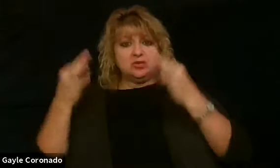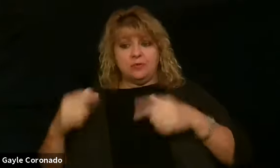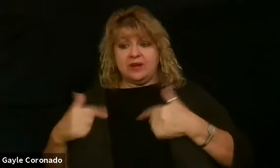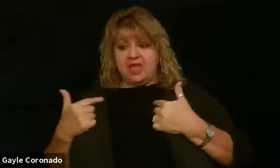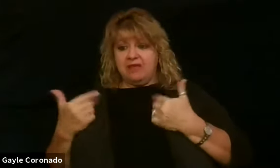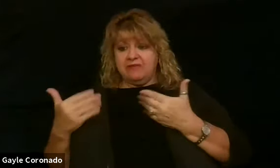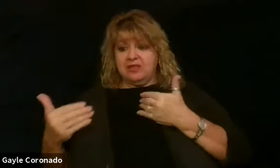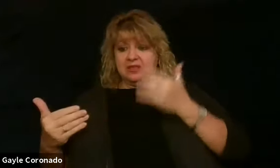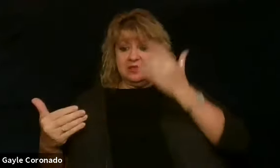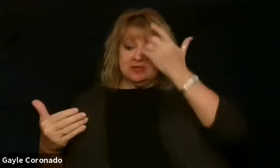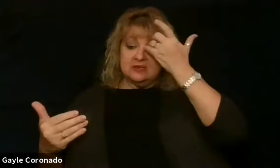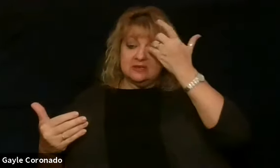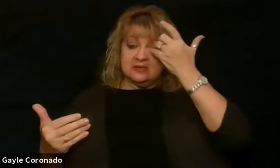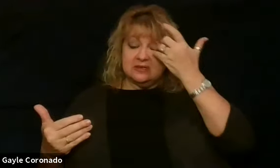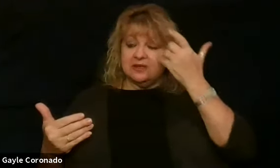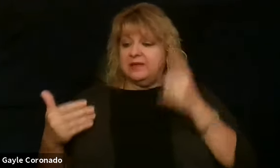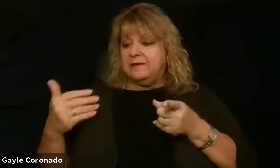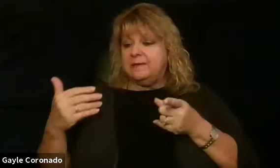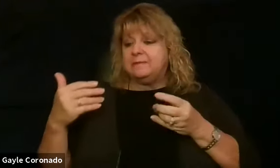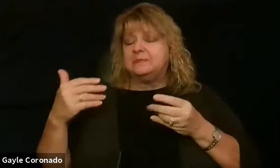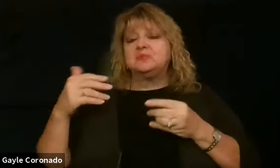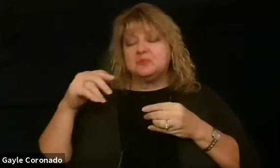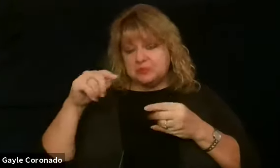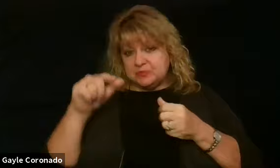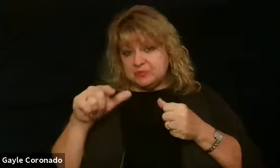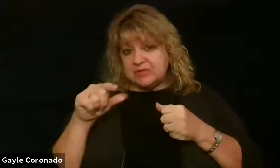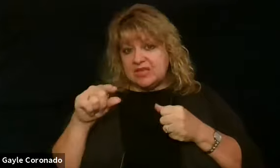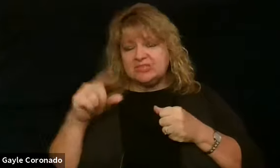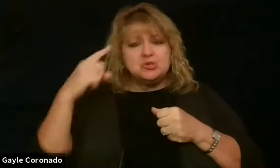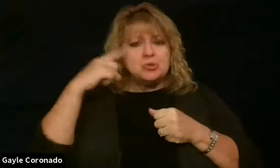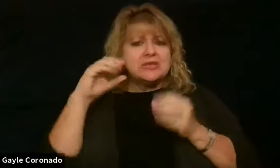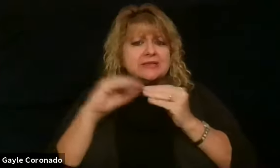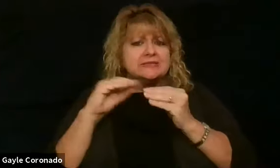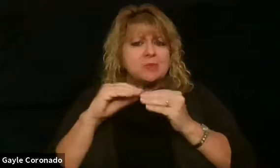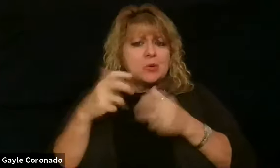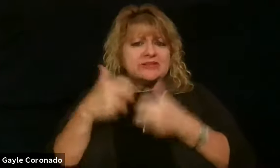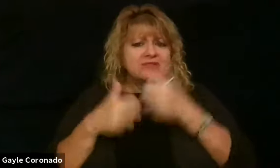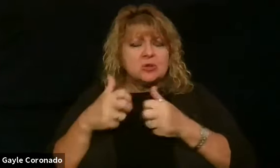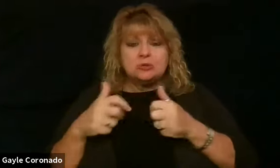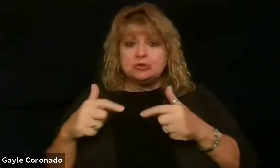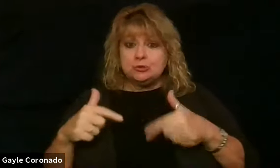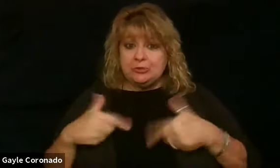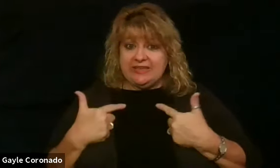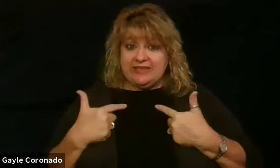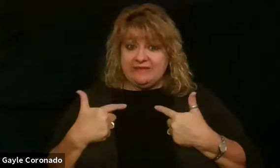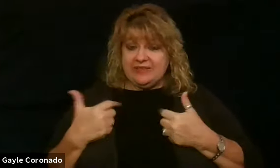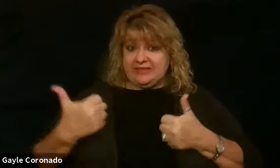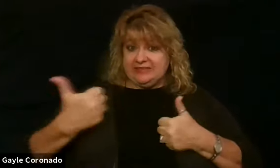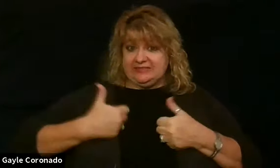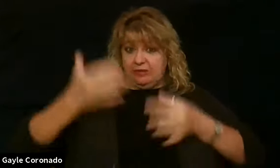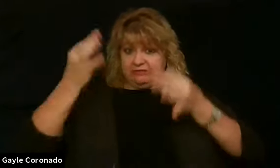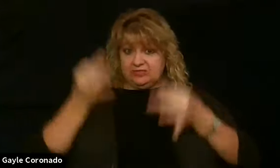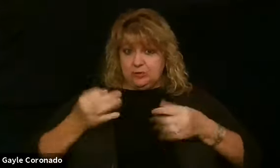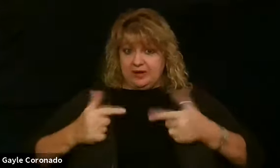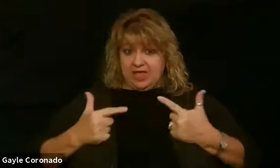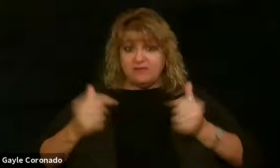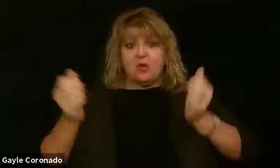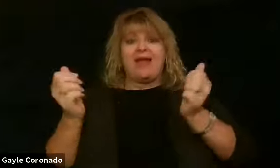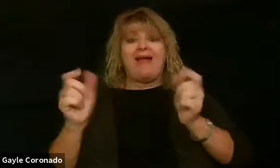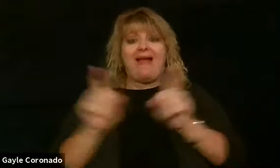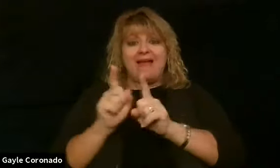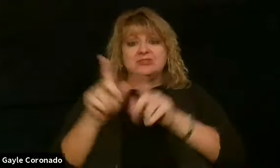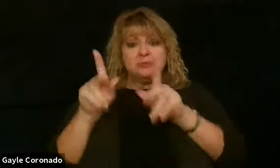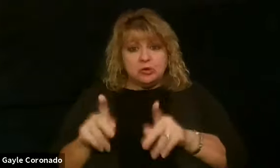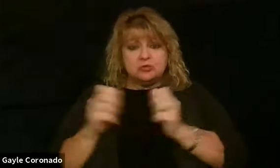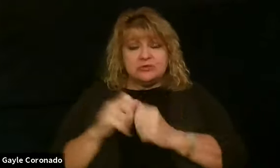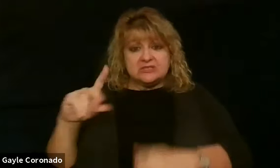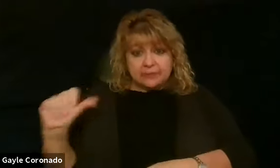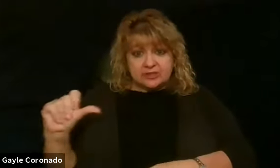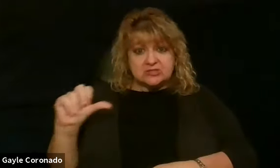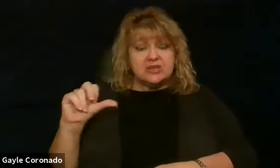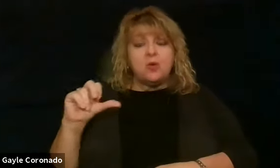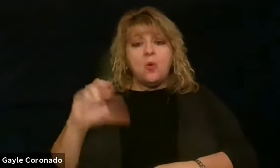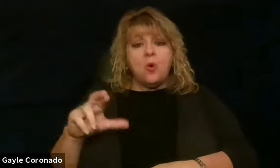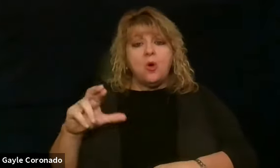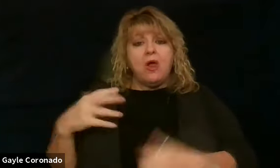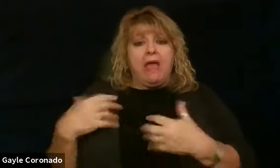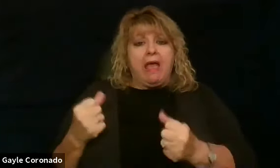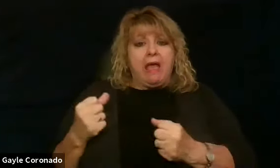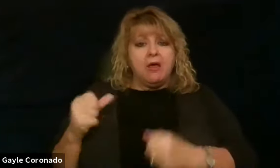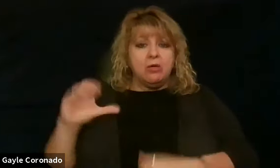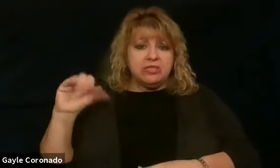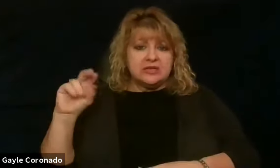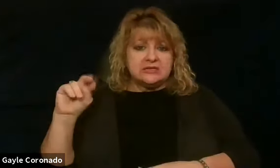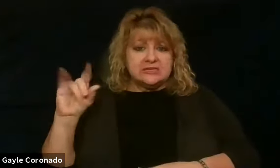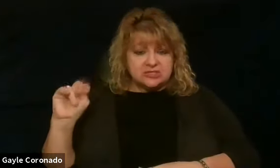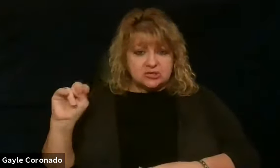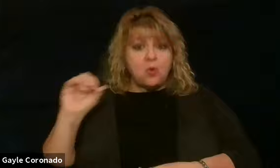And I think that speaks to one of our next questions is do you think it's more difficult to live a self determined life as a person with a disability, or a health condition compared to non disabled people or people without a health condition.